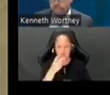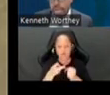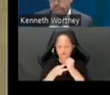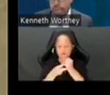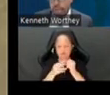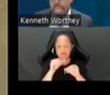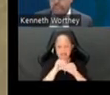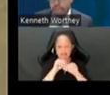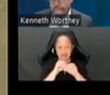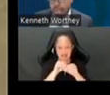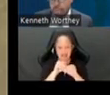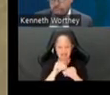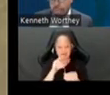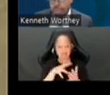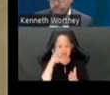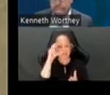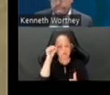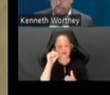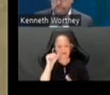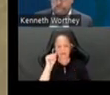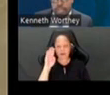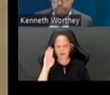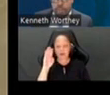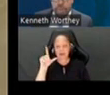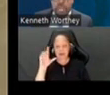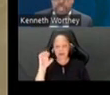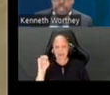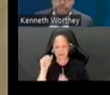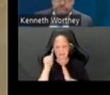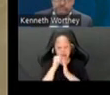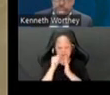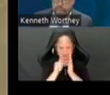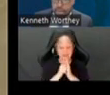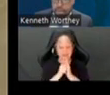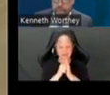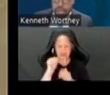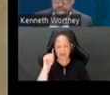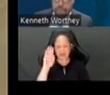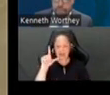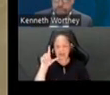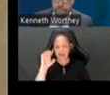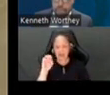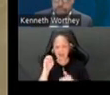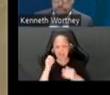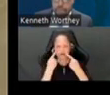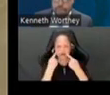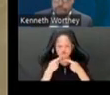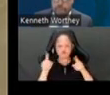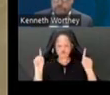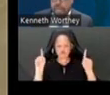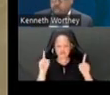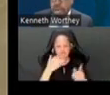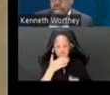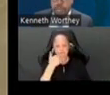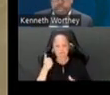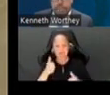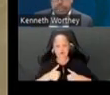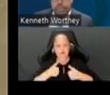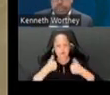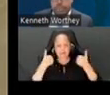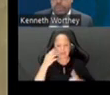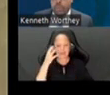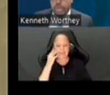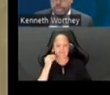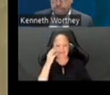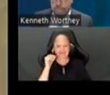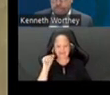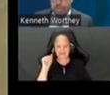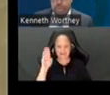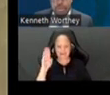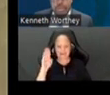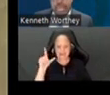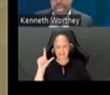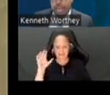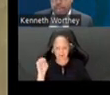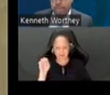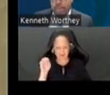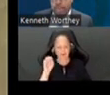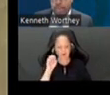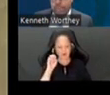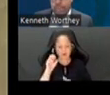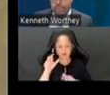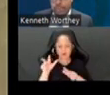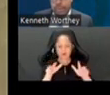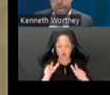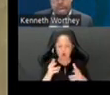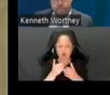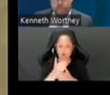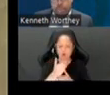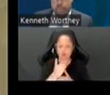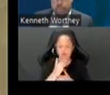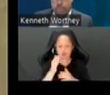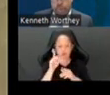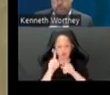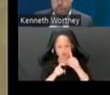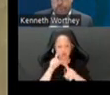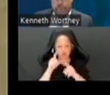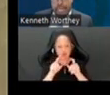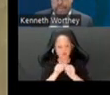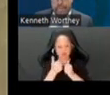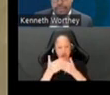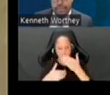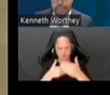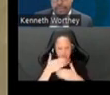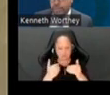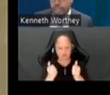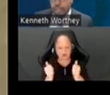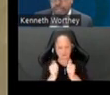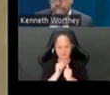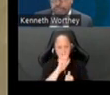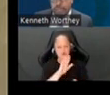about ABLE accounts. ABLE stands for Achieving a Better Life Experience. There's other examples